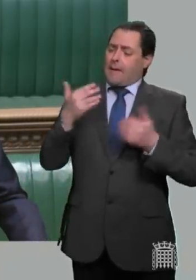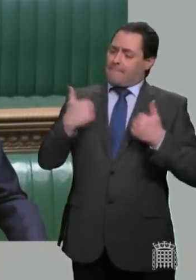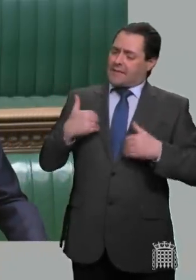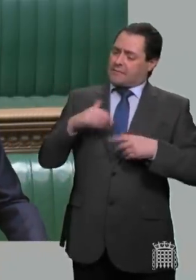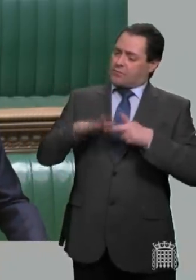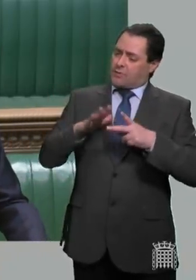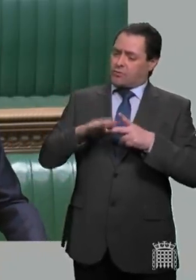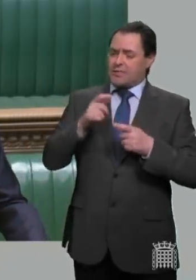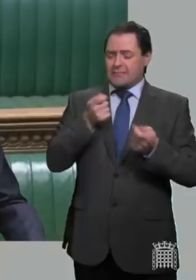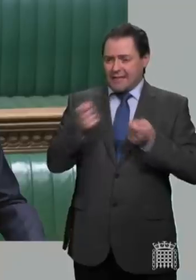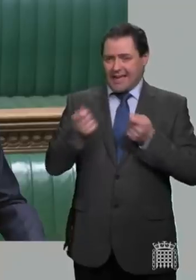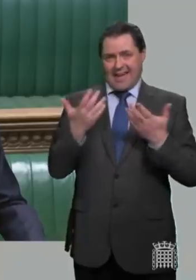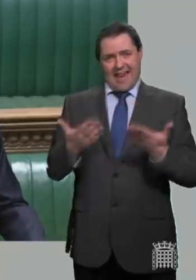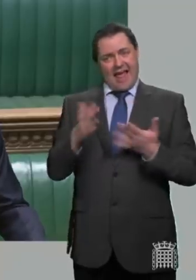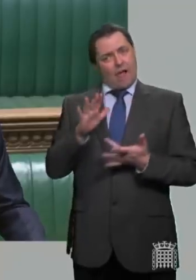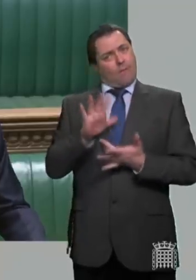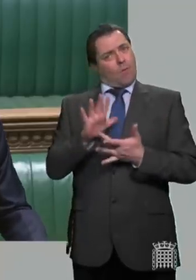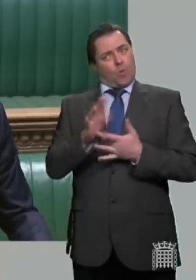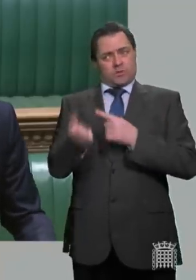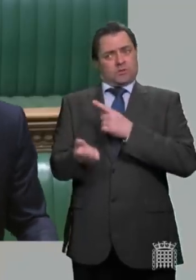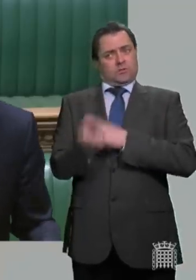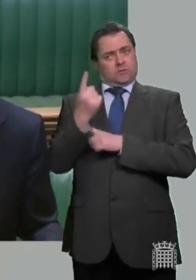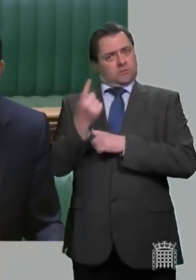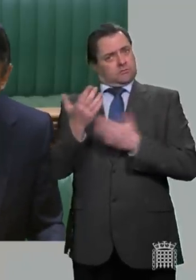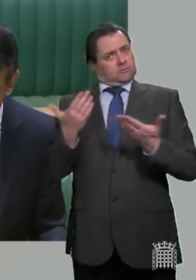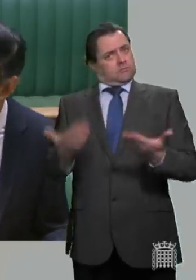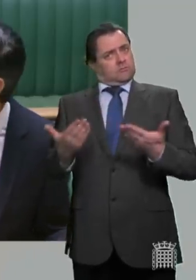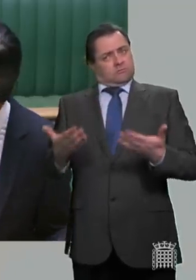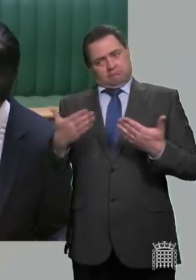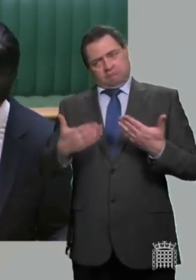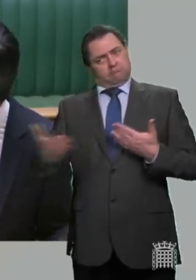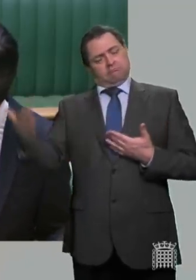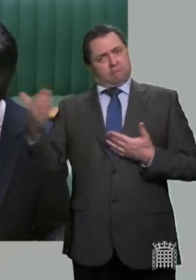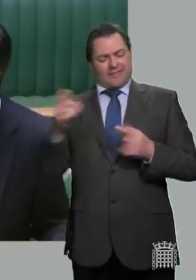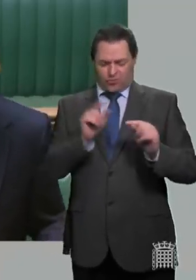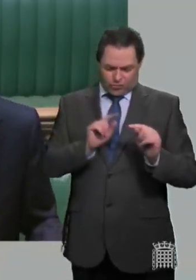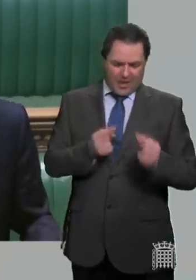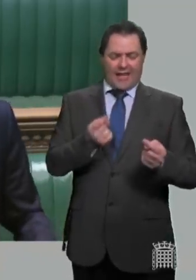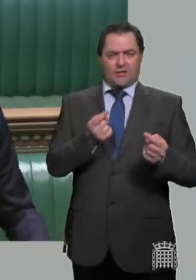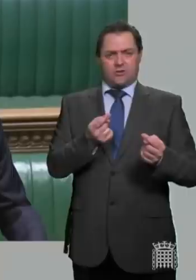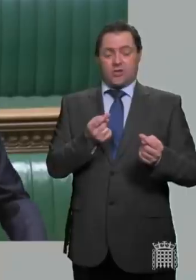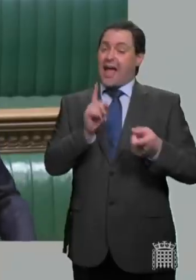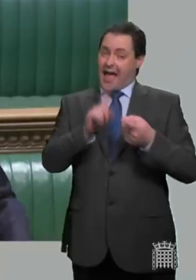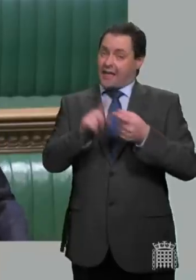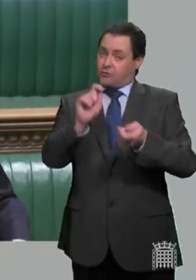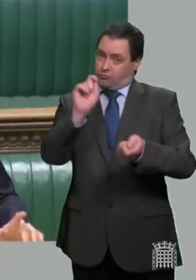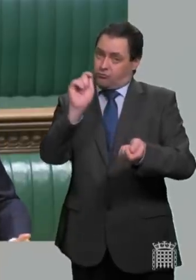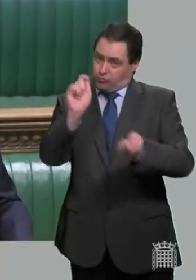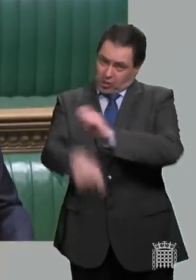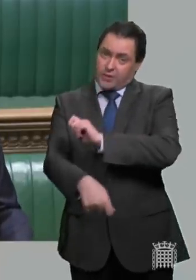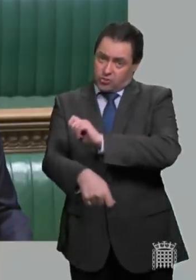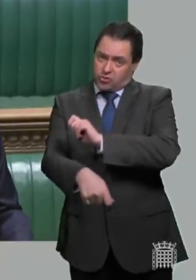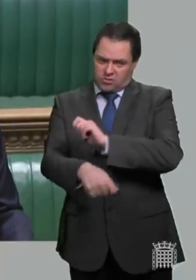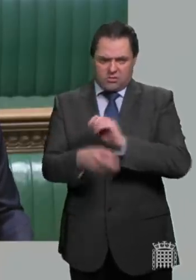An important moment is upon us, a moment of challenge and of change: of difficulties, yes, but